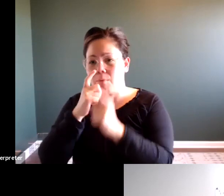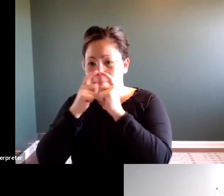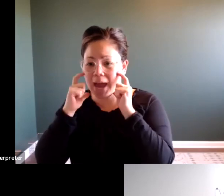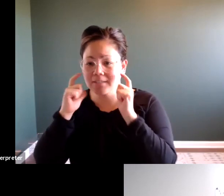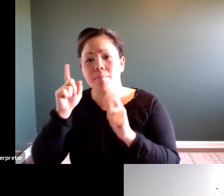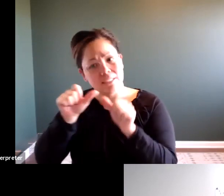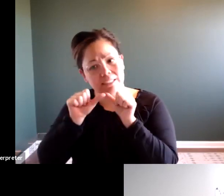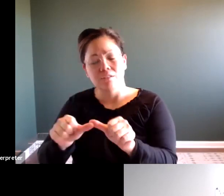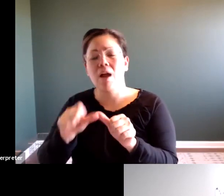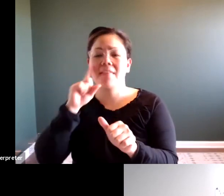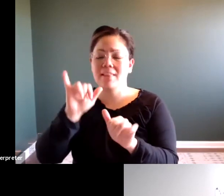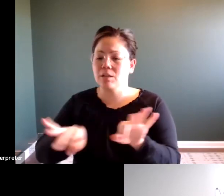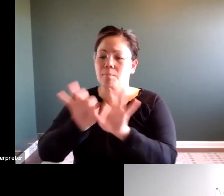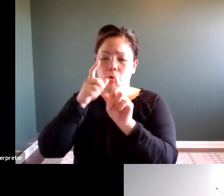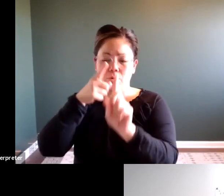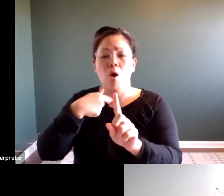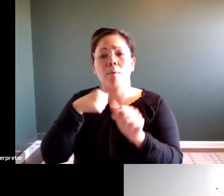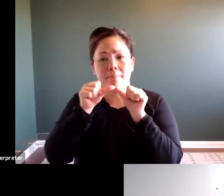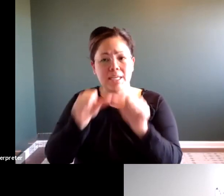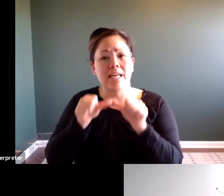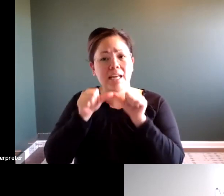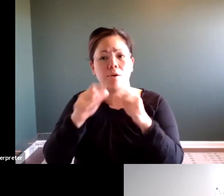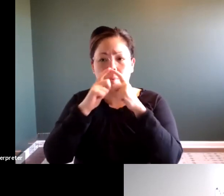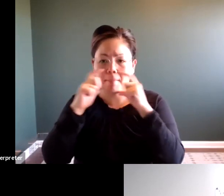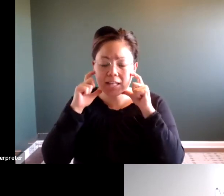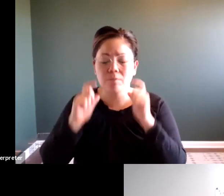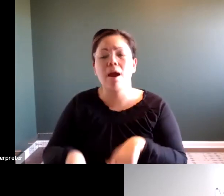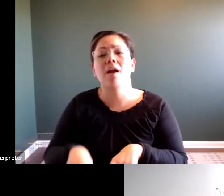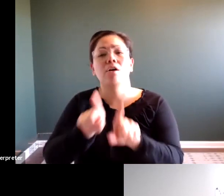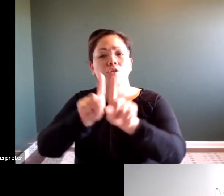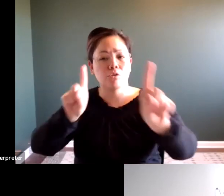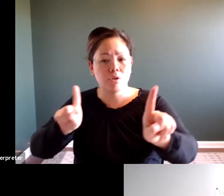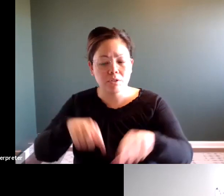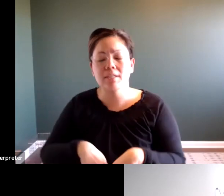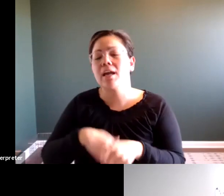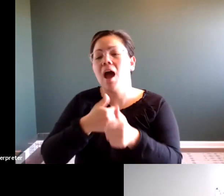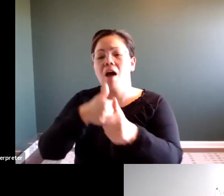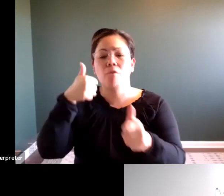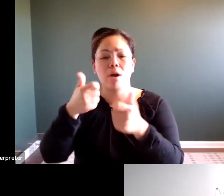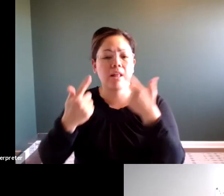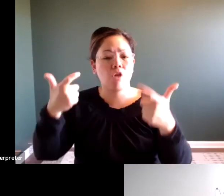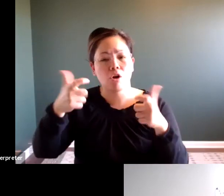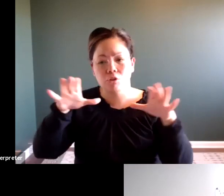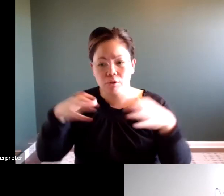We really need to continue to be diligent with our mask wearing, our social distancing avoiding large, you know, gatherings of people